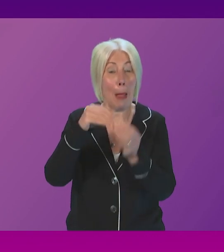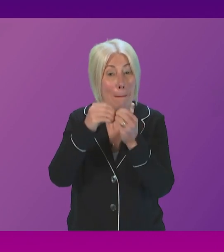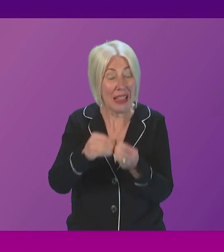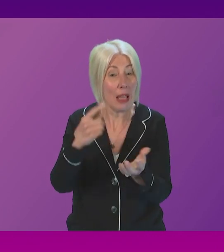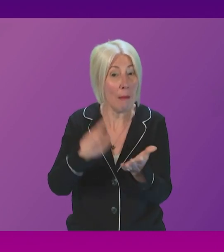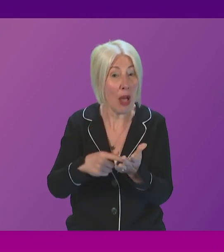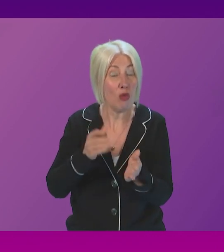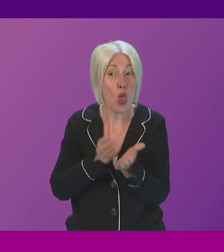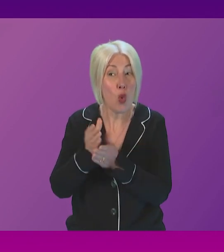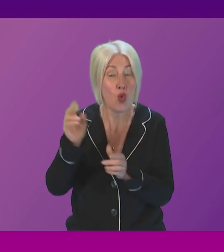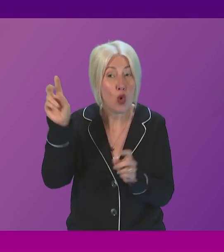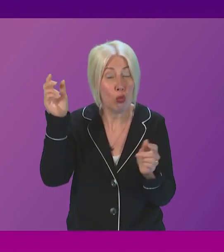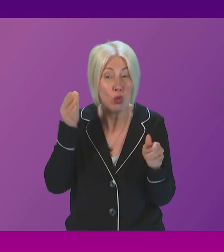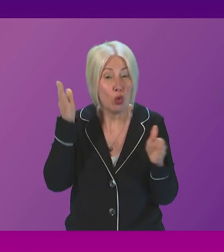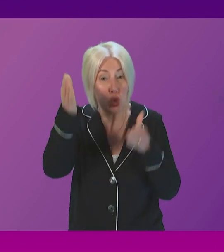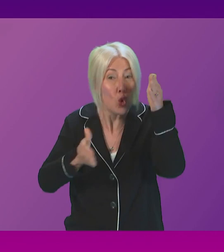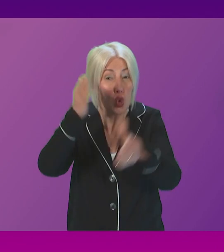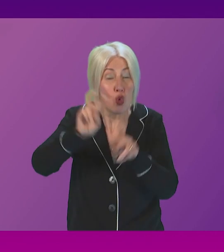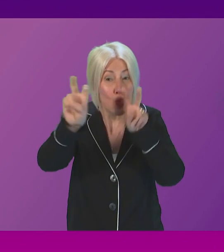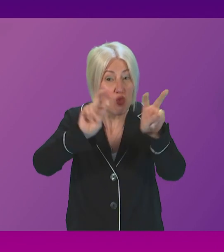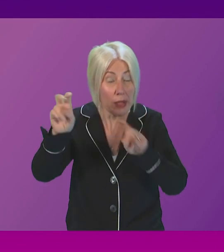but we have seen a reduction in the amount of money that is paid,